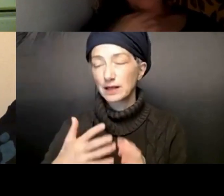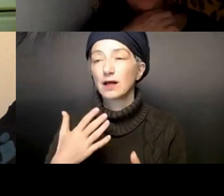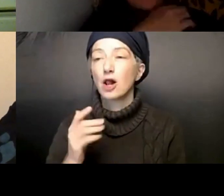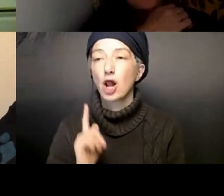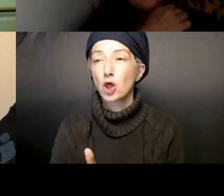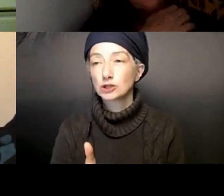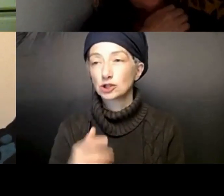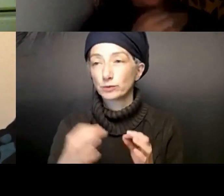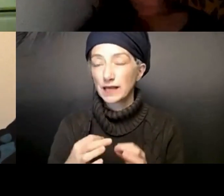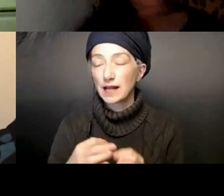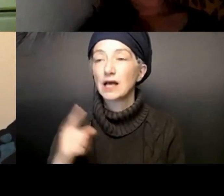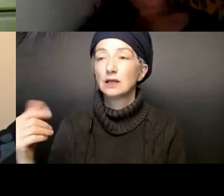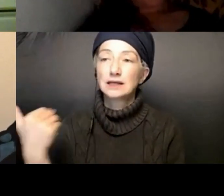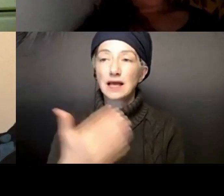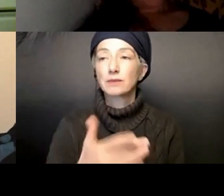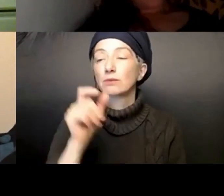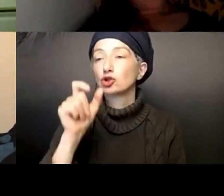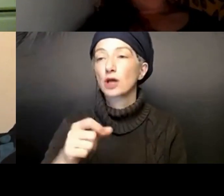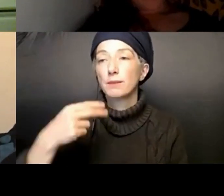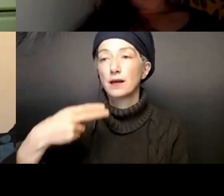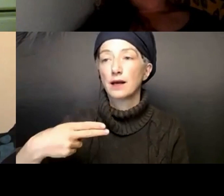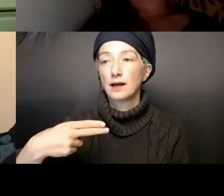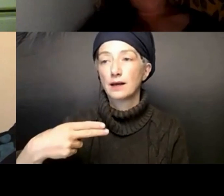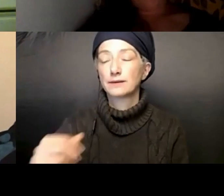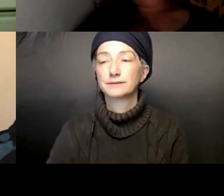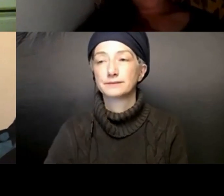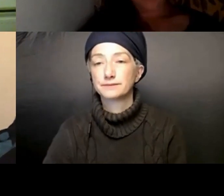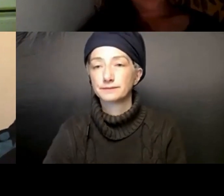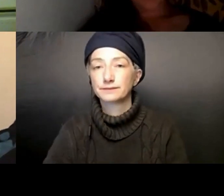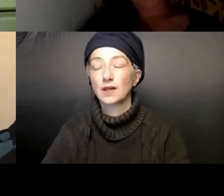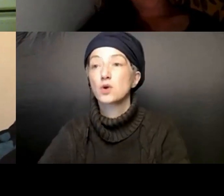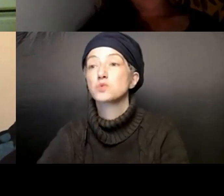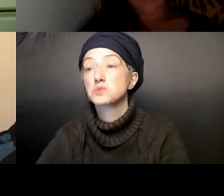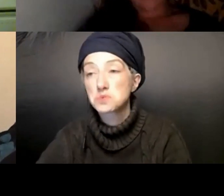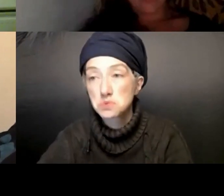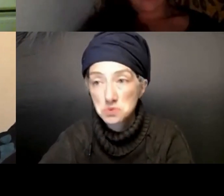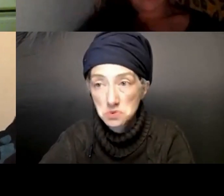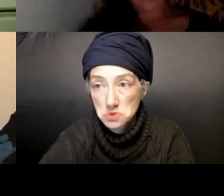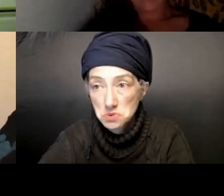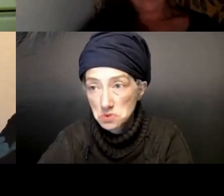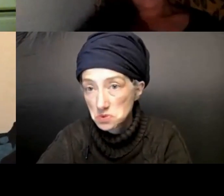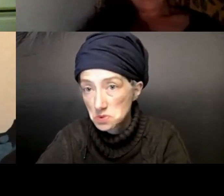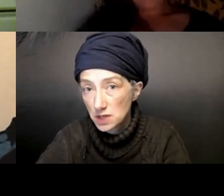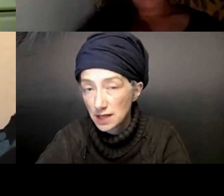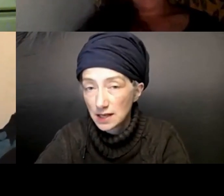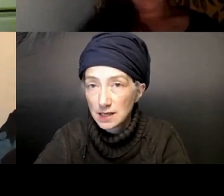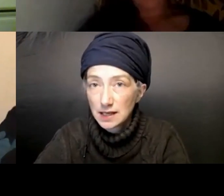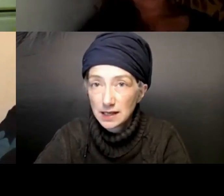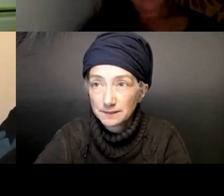Nina Mühlemann: H? Kate Marsh: Yes. She is not giving you an easy one. Nina Mühlemann: No.